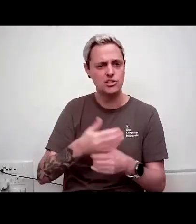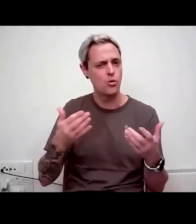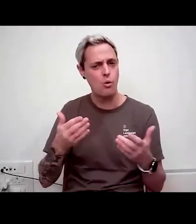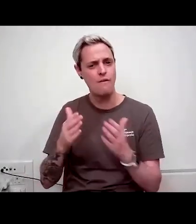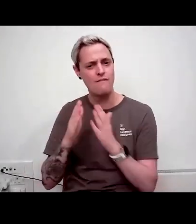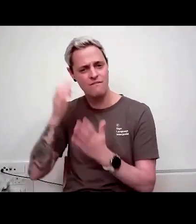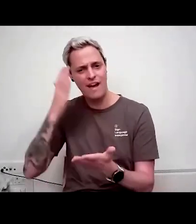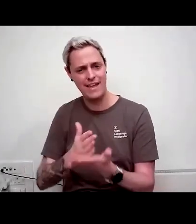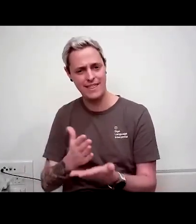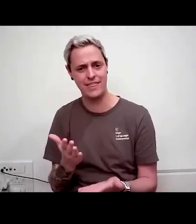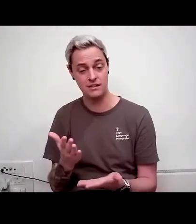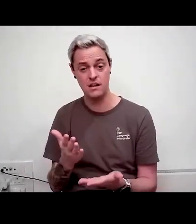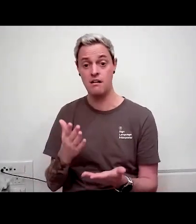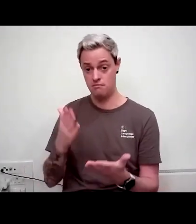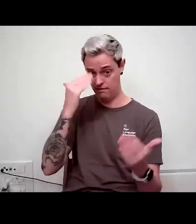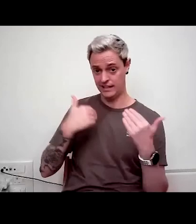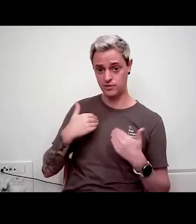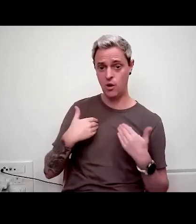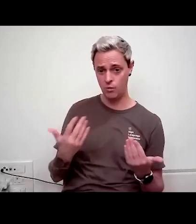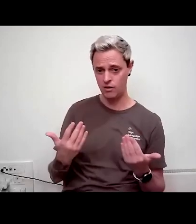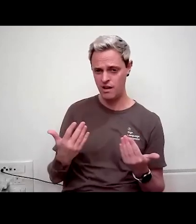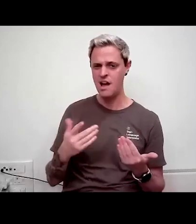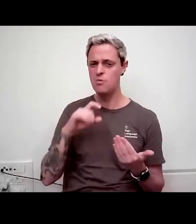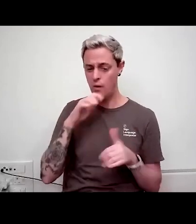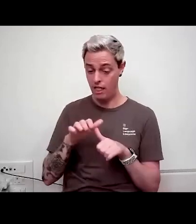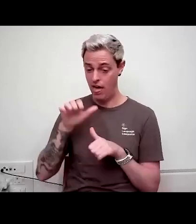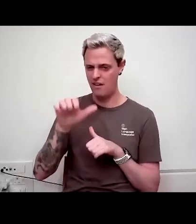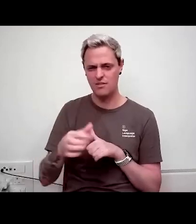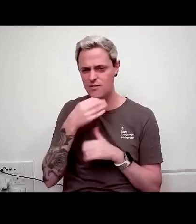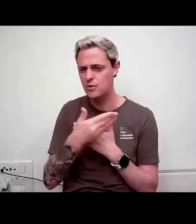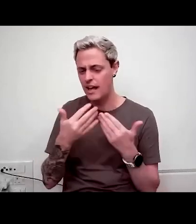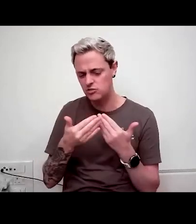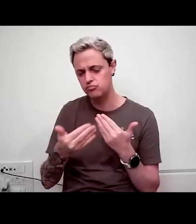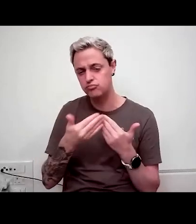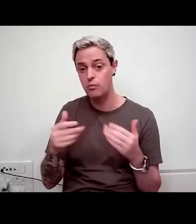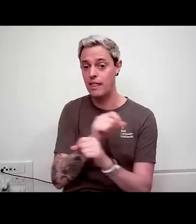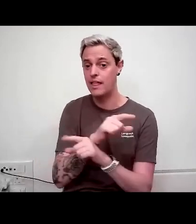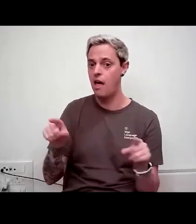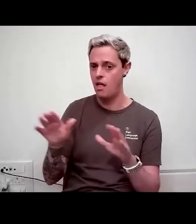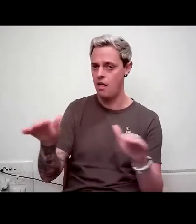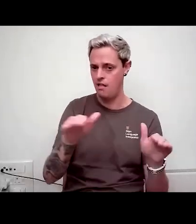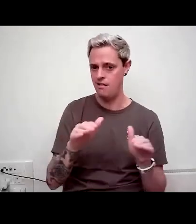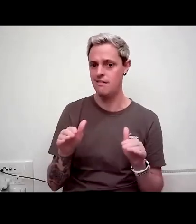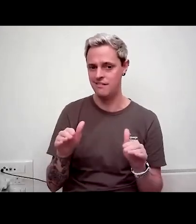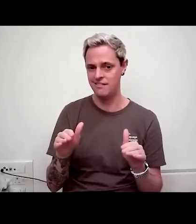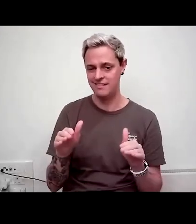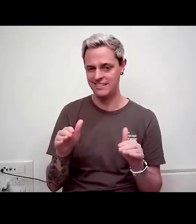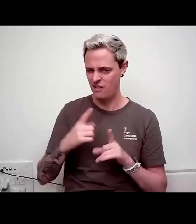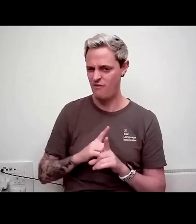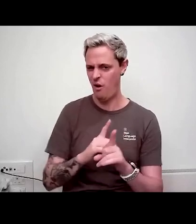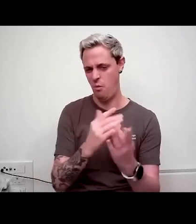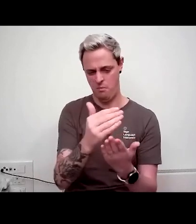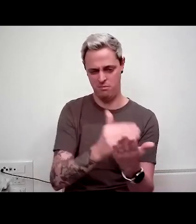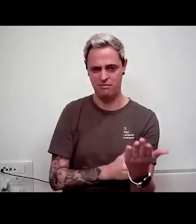We will send out a follow up form in the next few days and I call it the follow up form because it's not just an evaluation form,